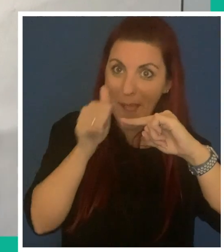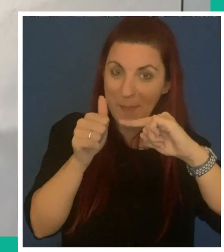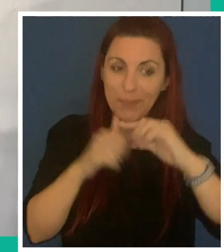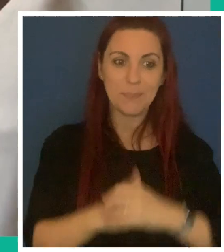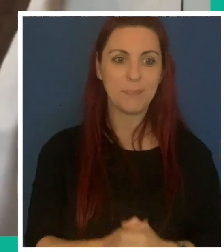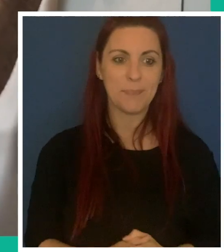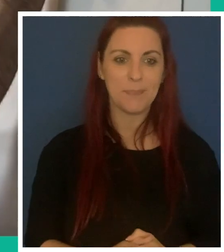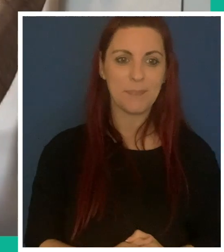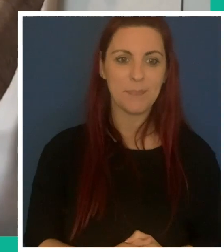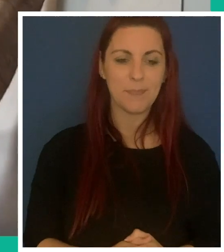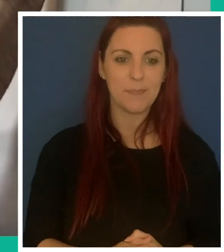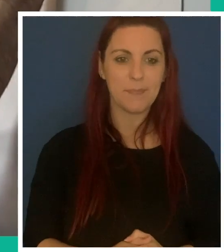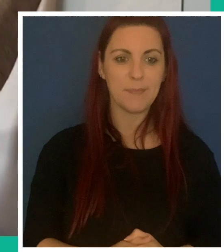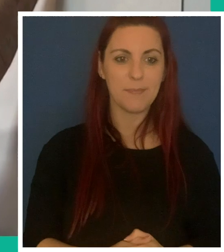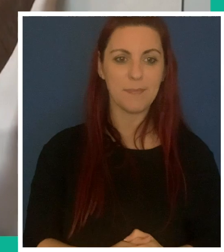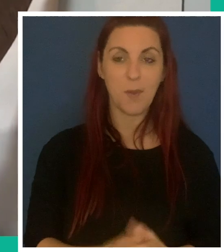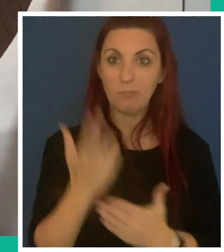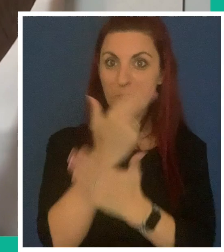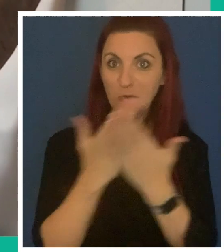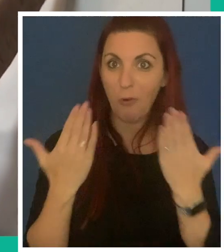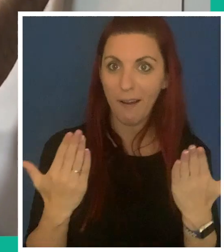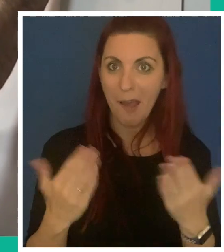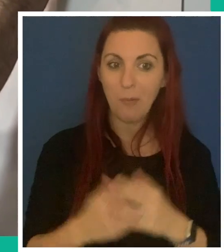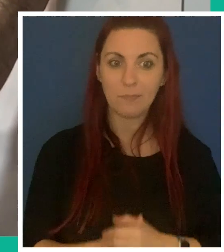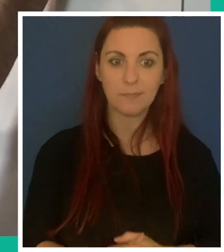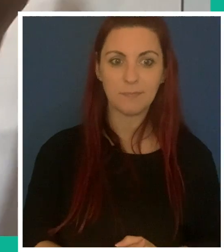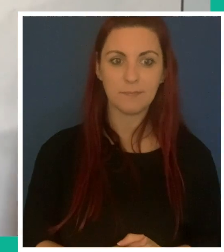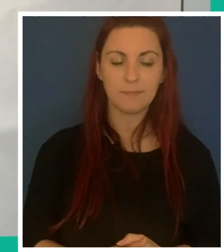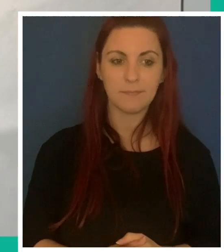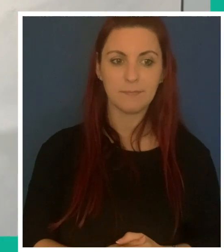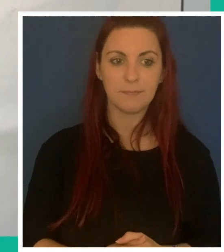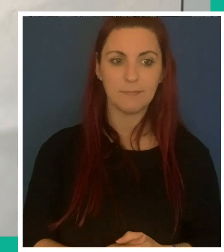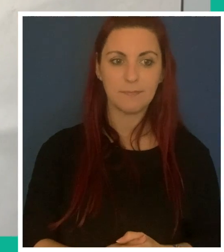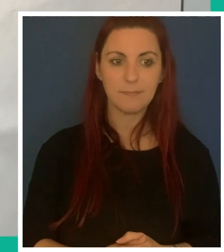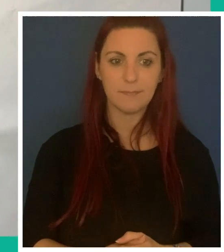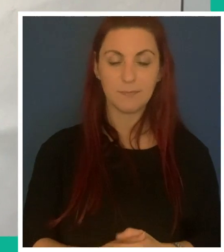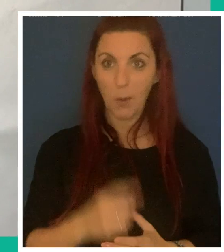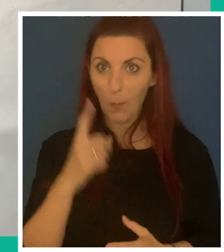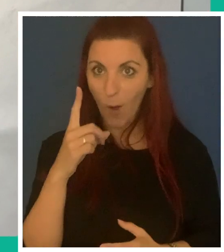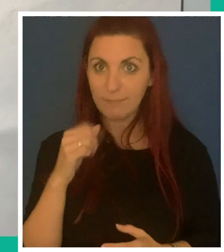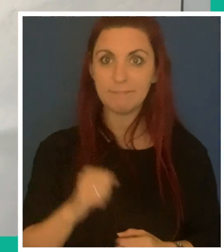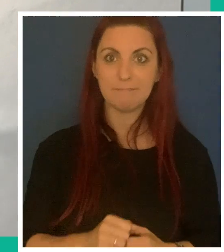So I'm going to do one boiled egg like this and there's one of Guzzler's eyes,